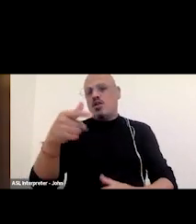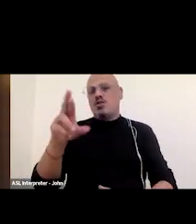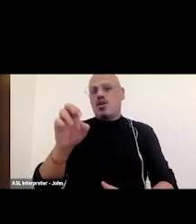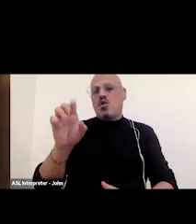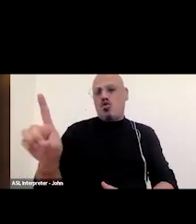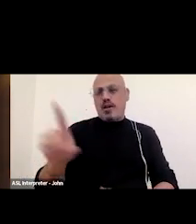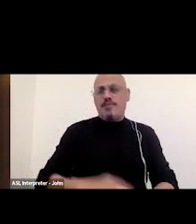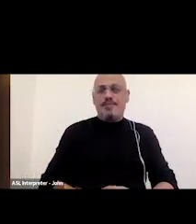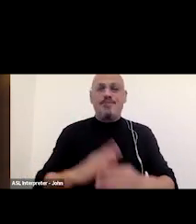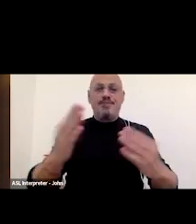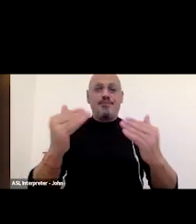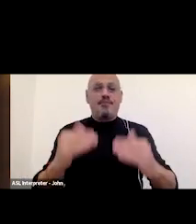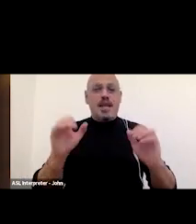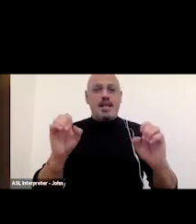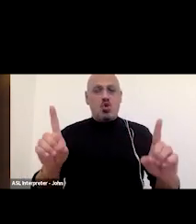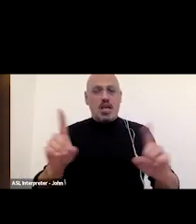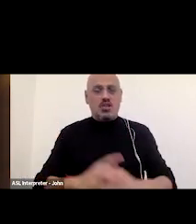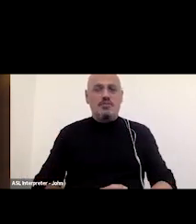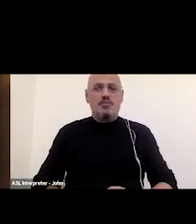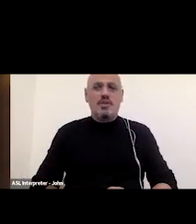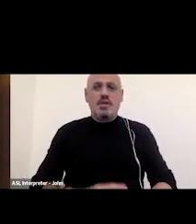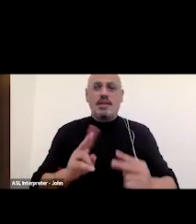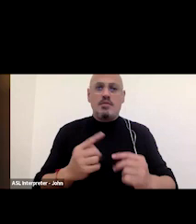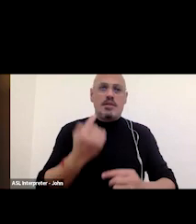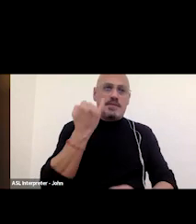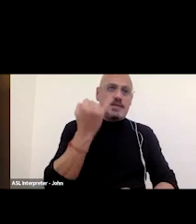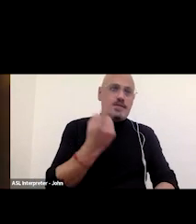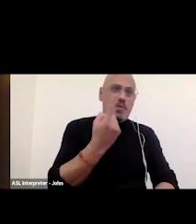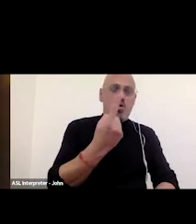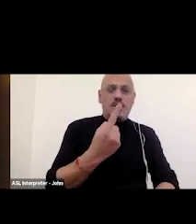And then education, whether somebody is illiterate,